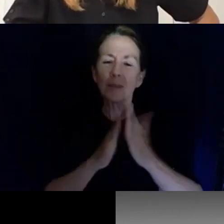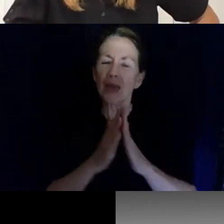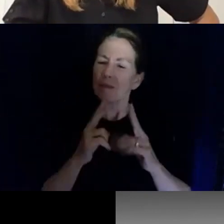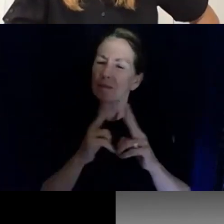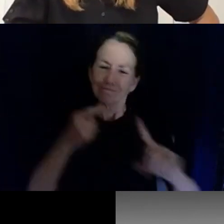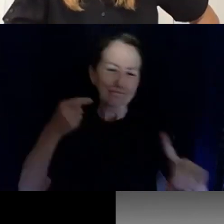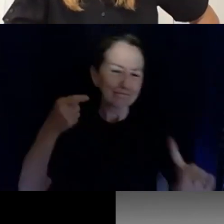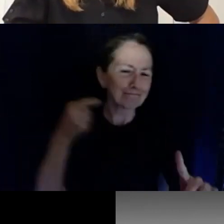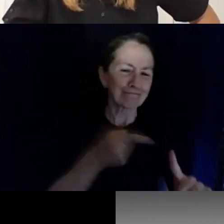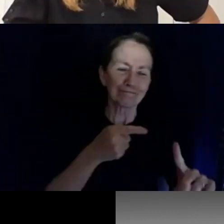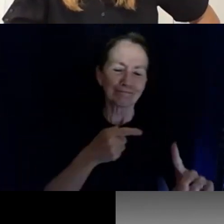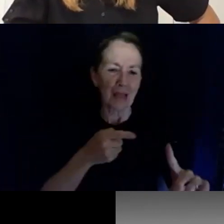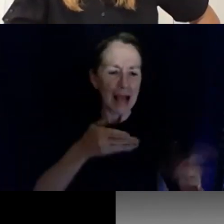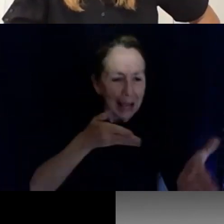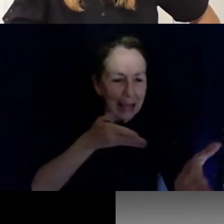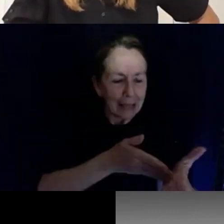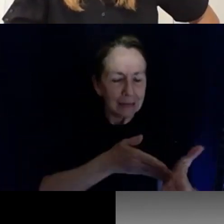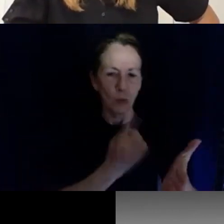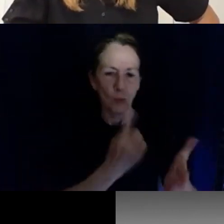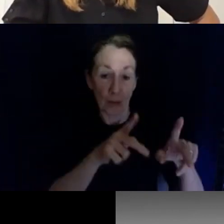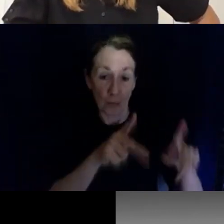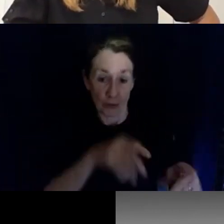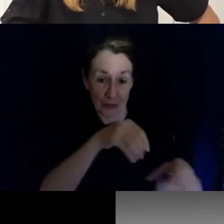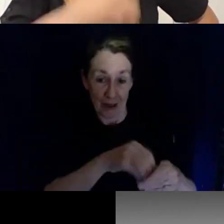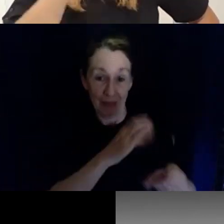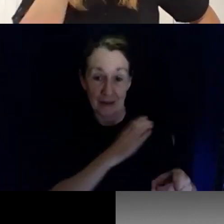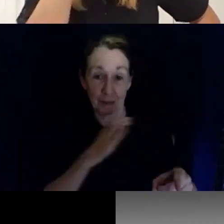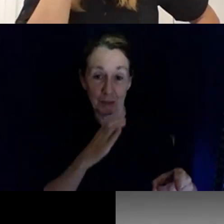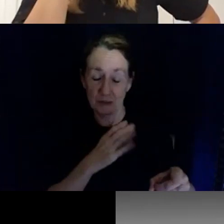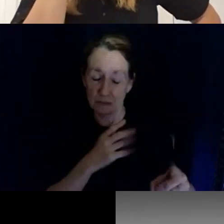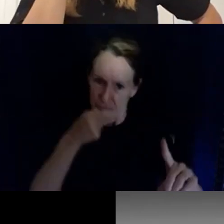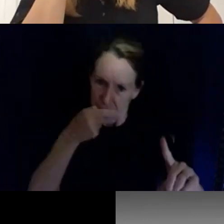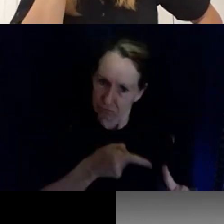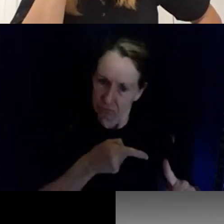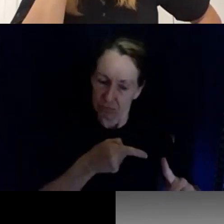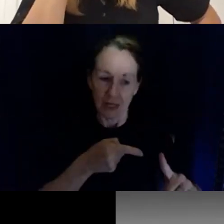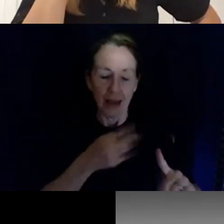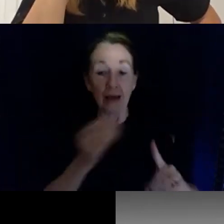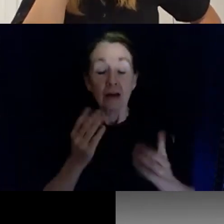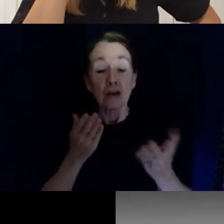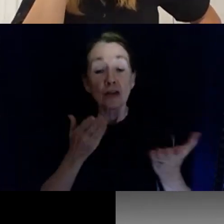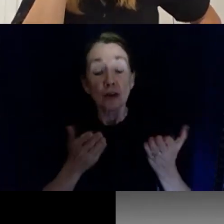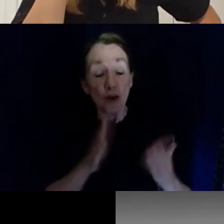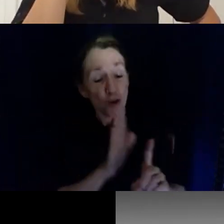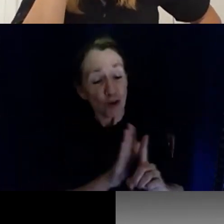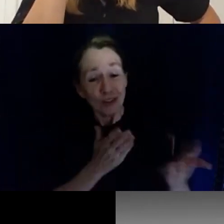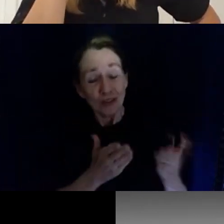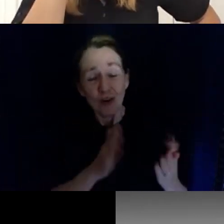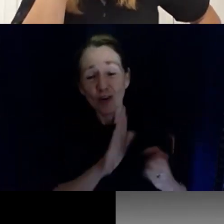SO I THINK A COUPLE OF THINGS. I THINK IT'S BECOME VERY PERSONAL TOWARDS ONE OF THE PEOPLE WHO WORK AT THE COMMISSION.